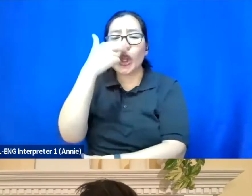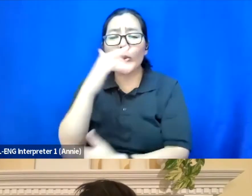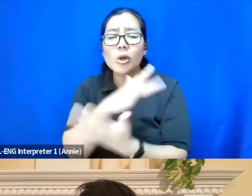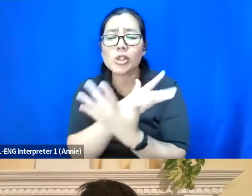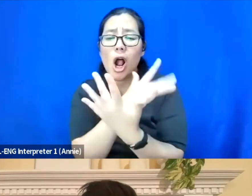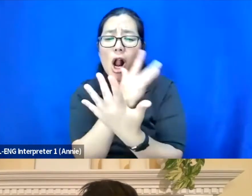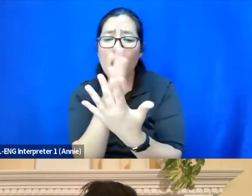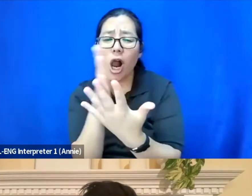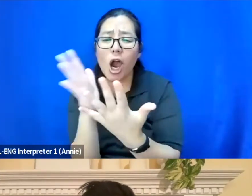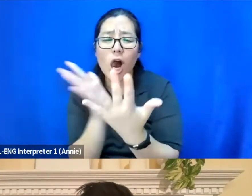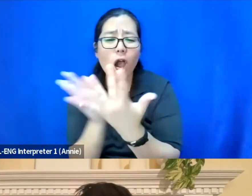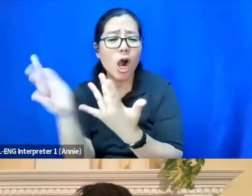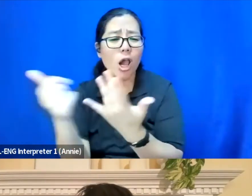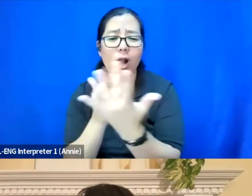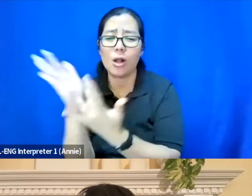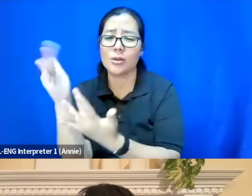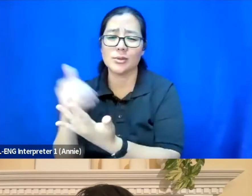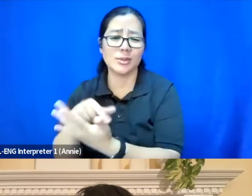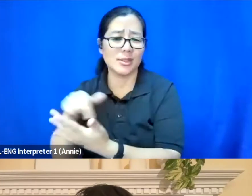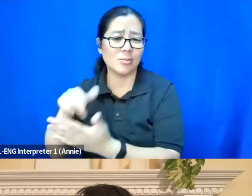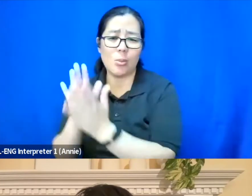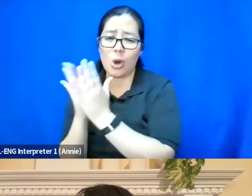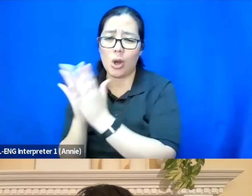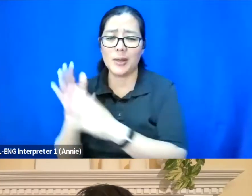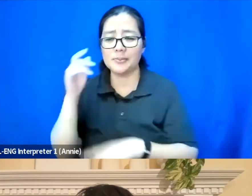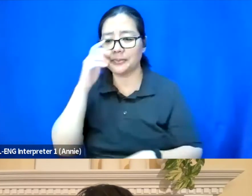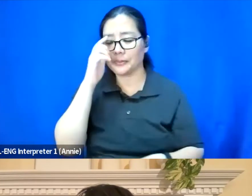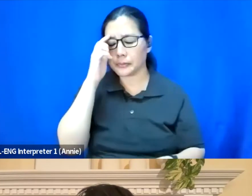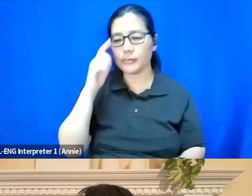That's incredible. Those are such great answers.